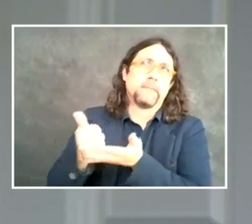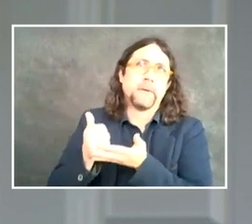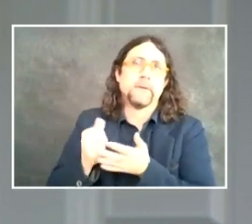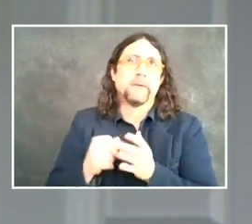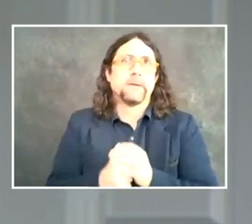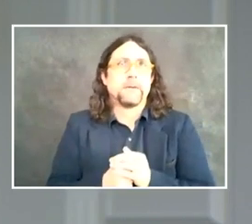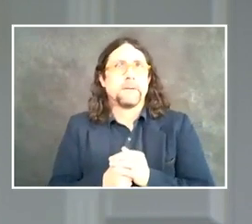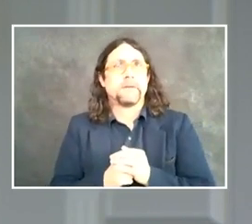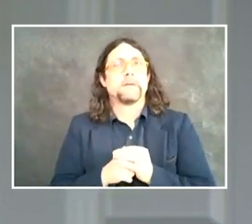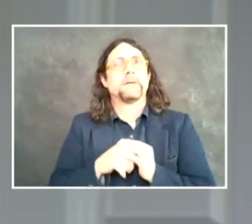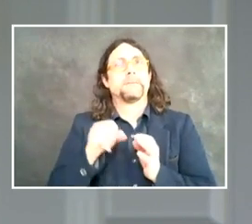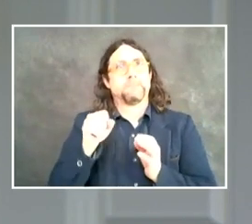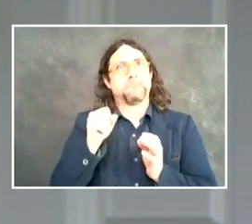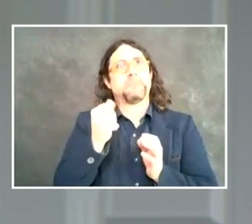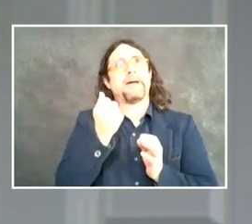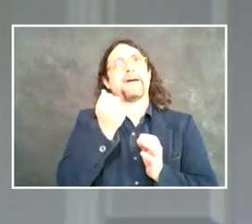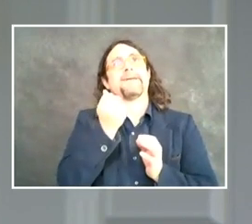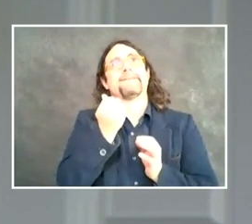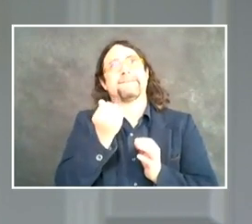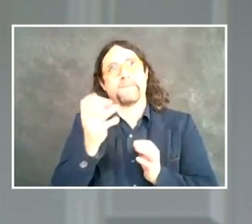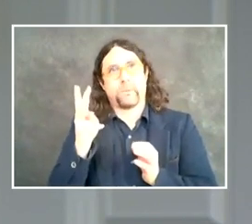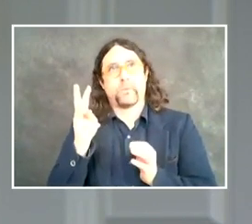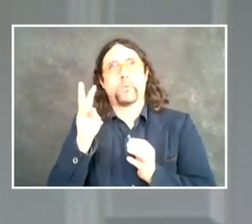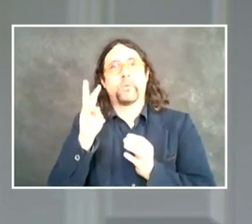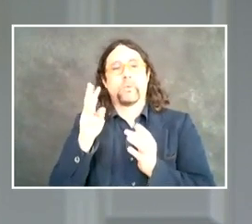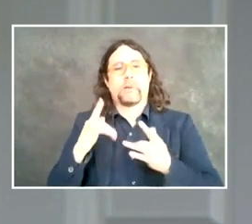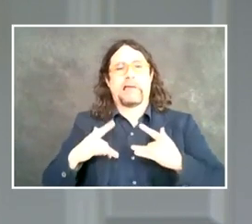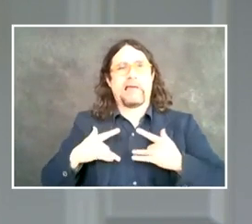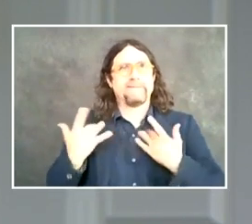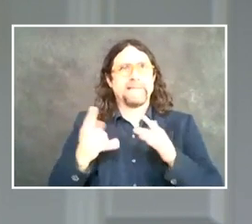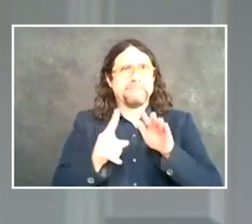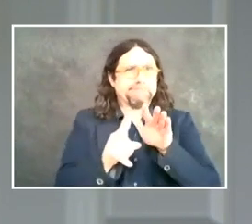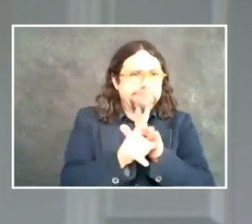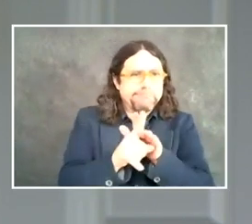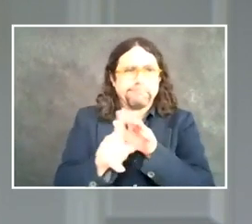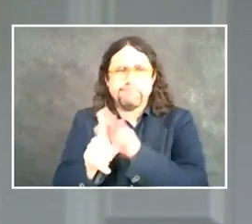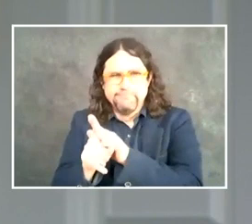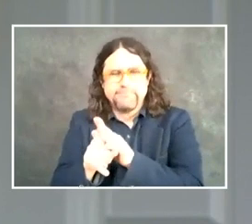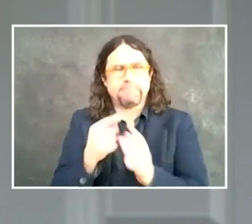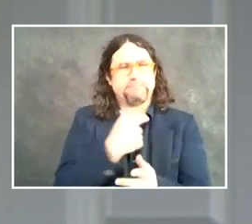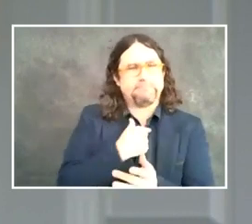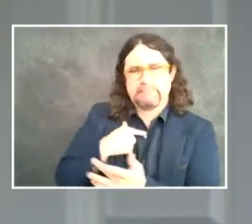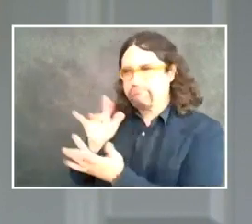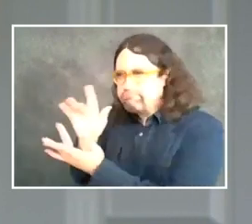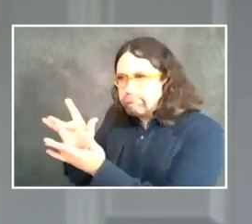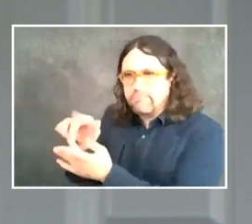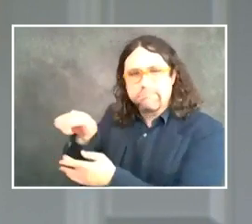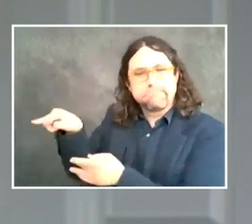INCIDENTS. BUT PLANNING FOR WHAT SHOULDN'T